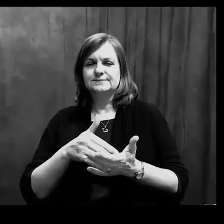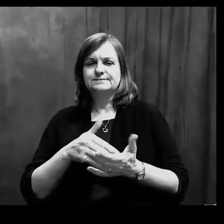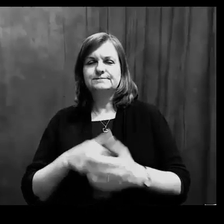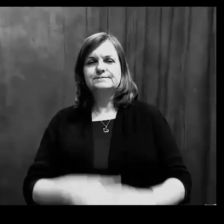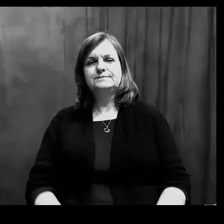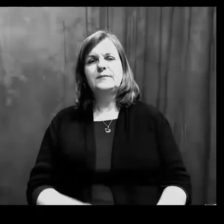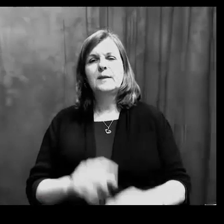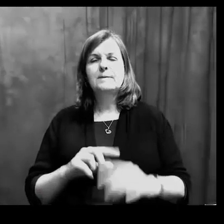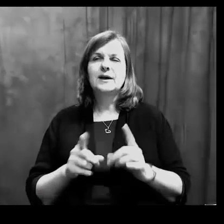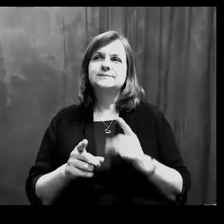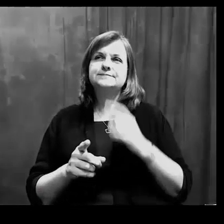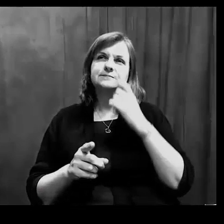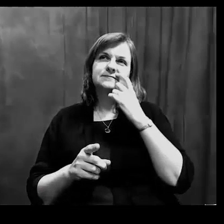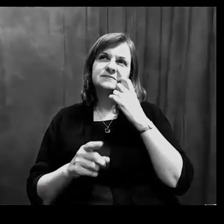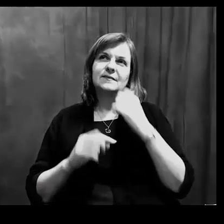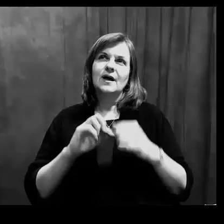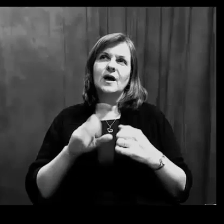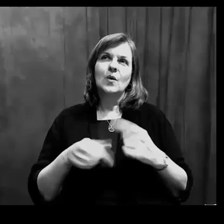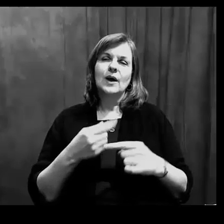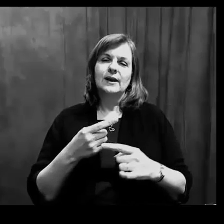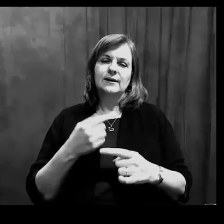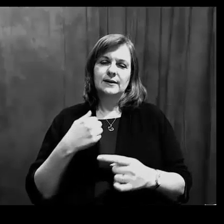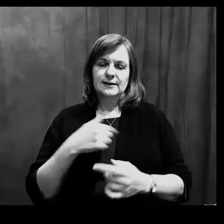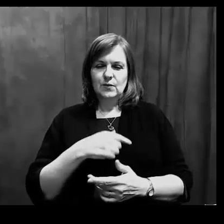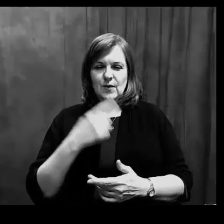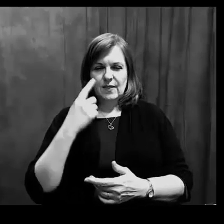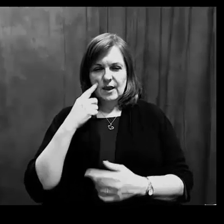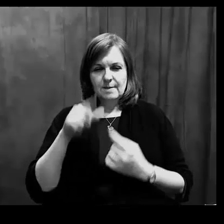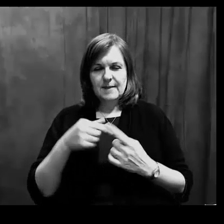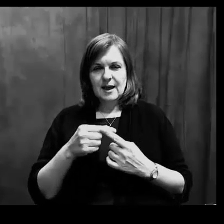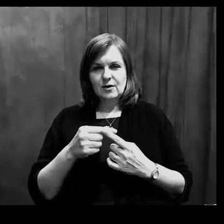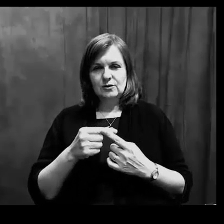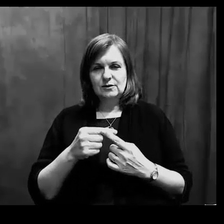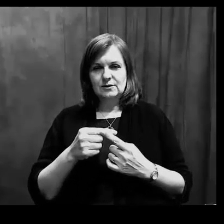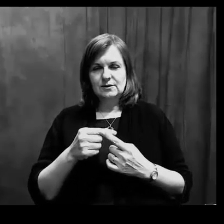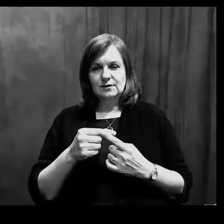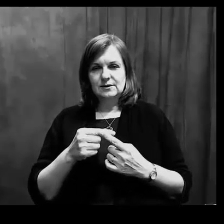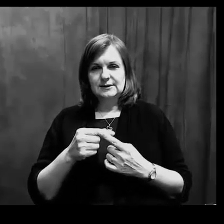in the future video but when we think about